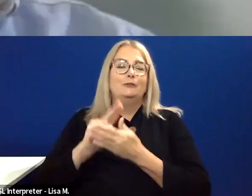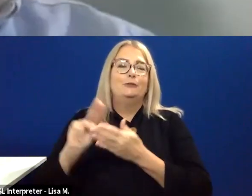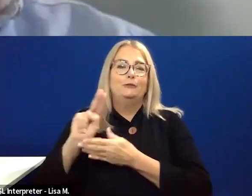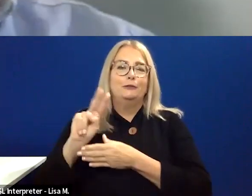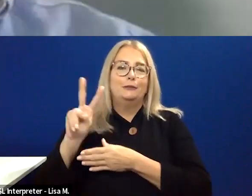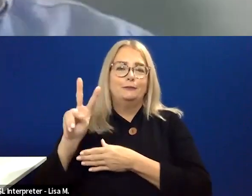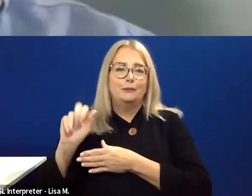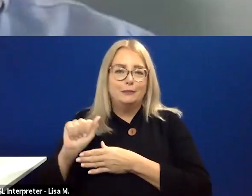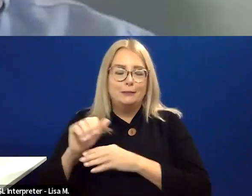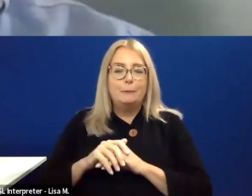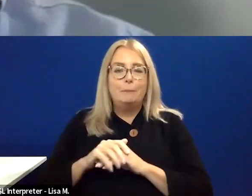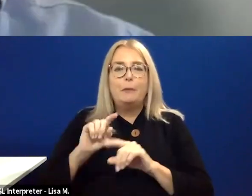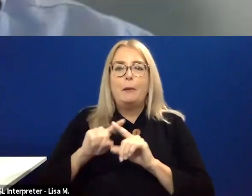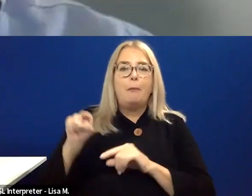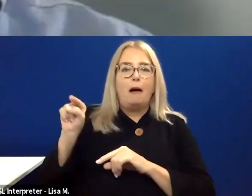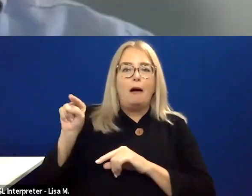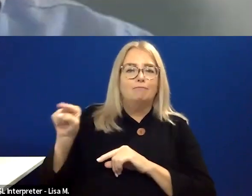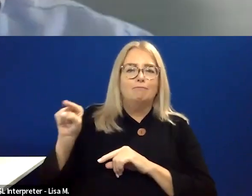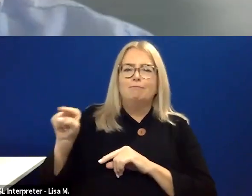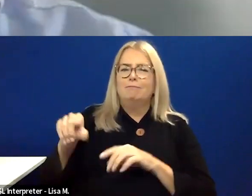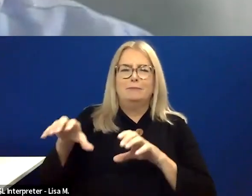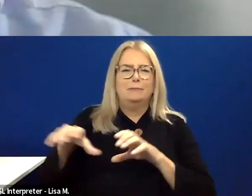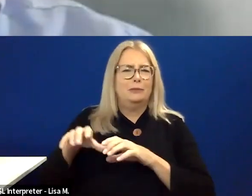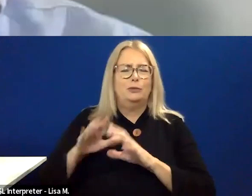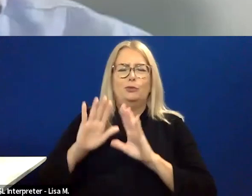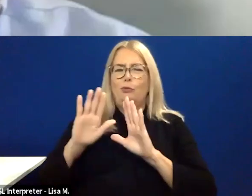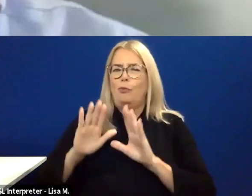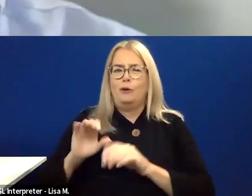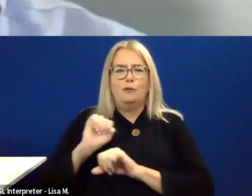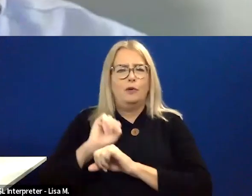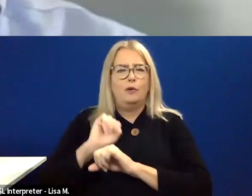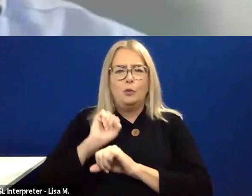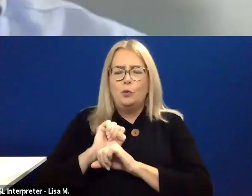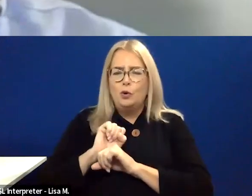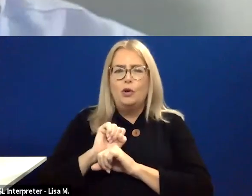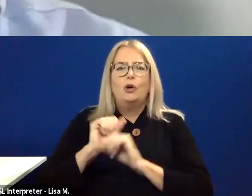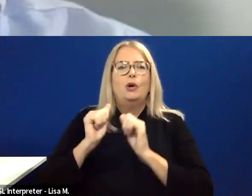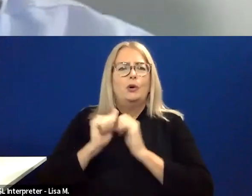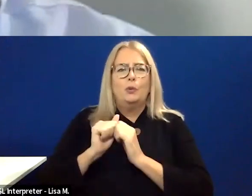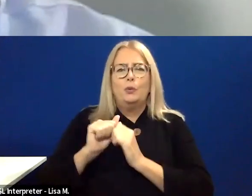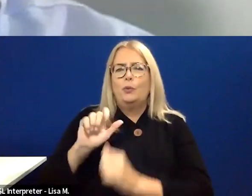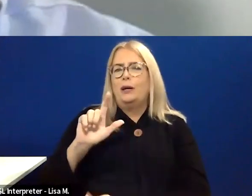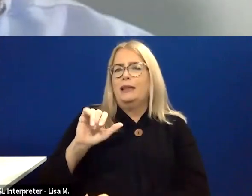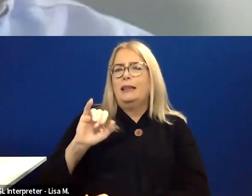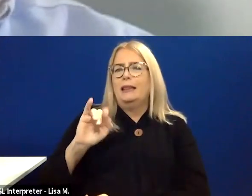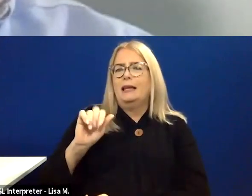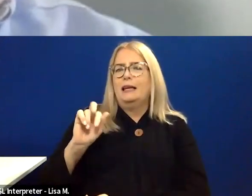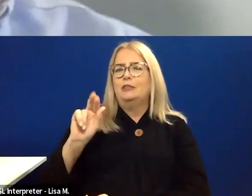some of the best work related to content-rich literacy instruction not just in the research